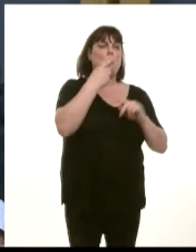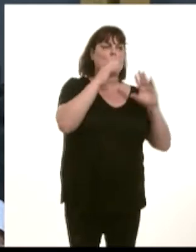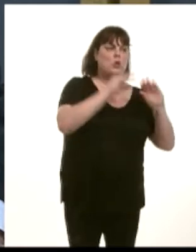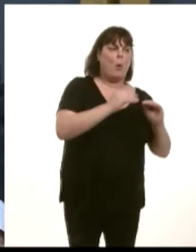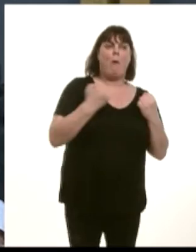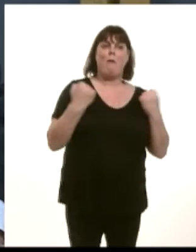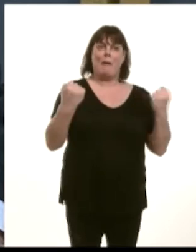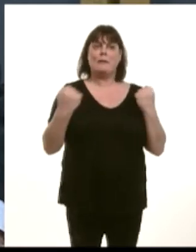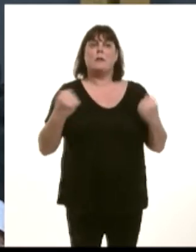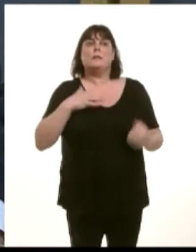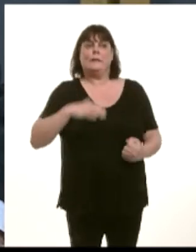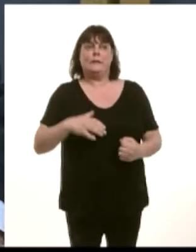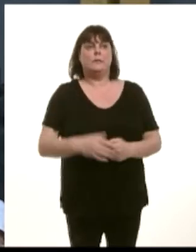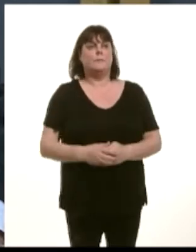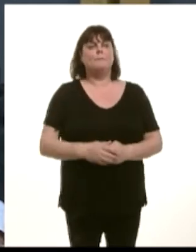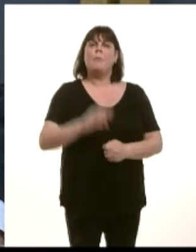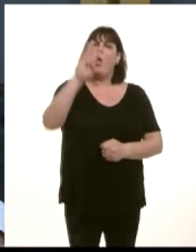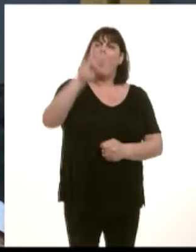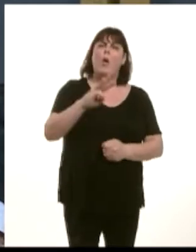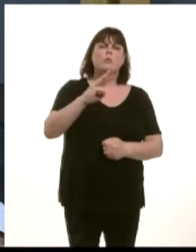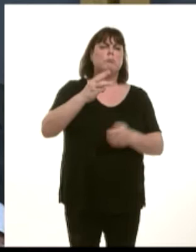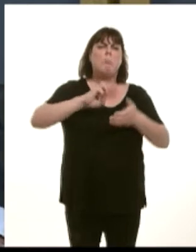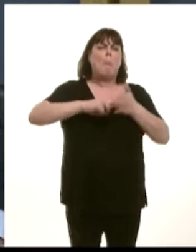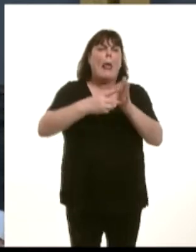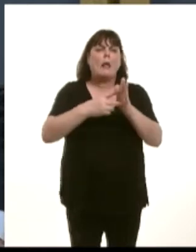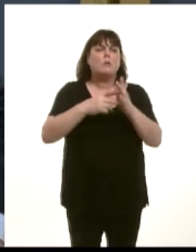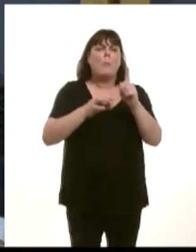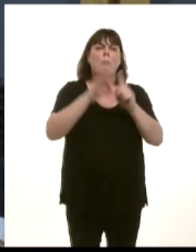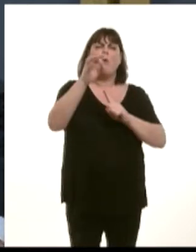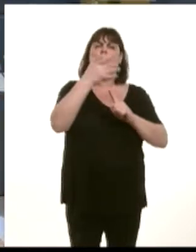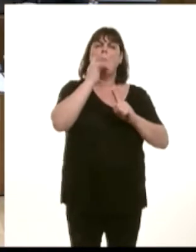What action is the Welsh Government planning to get people to improve their lifestyles?